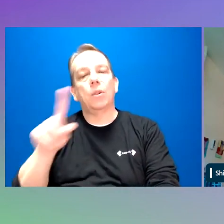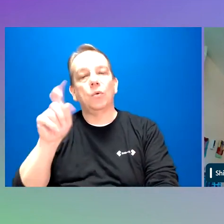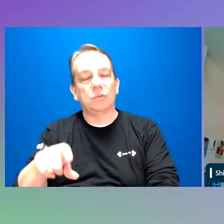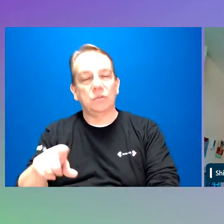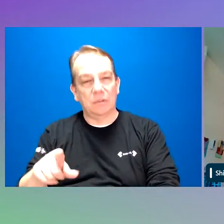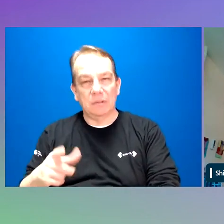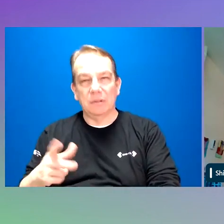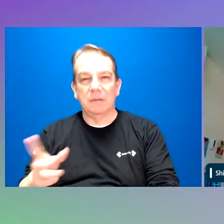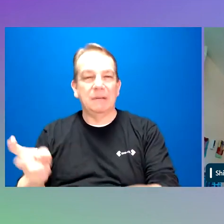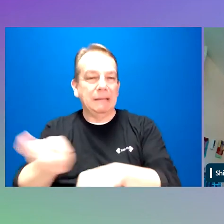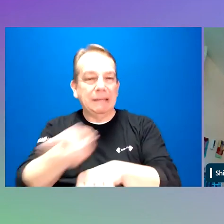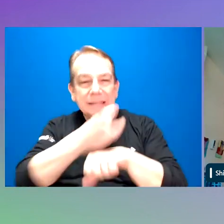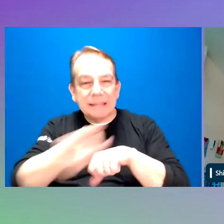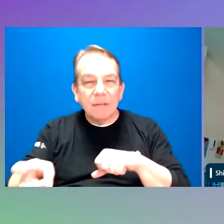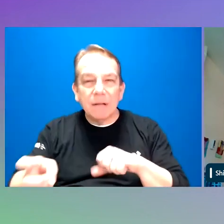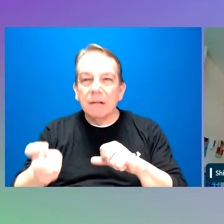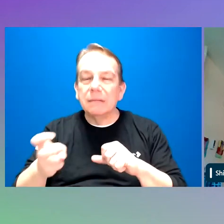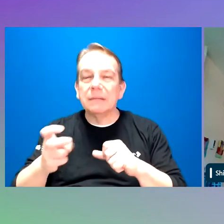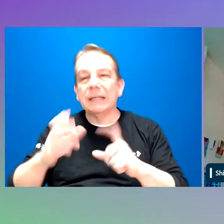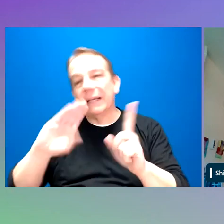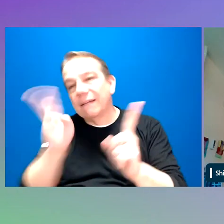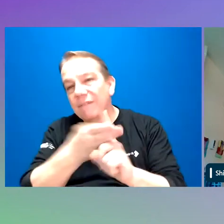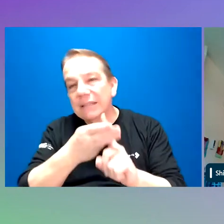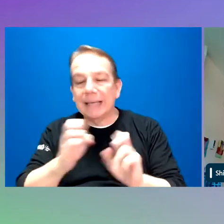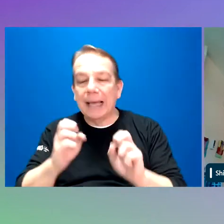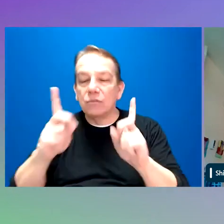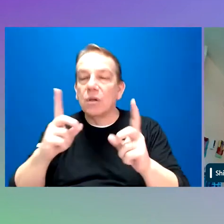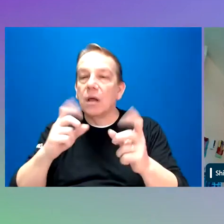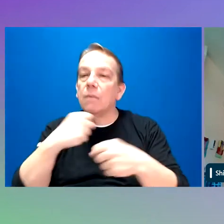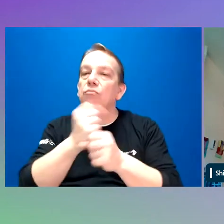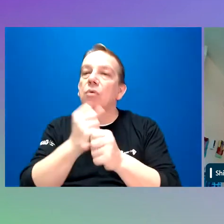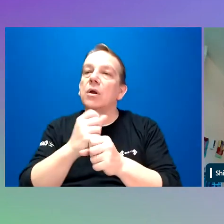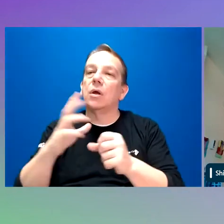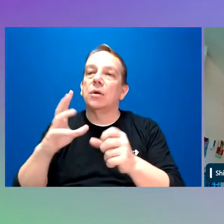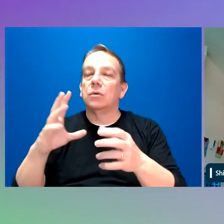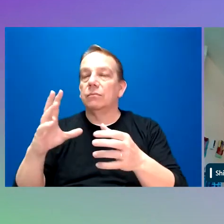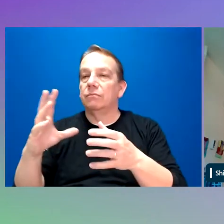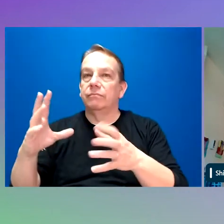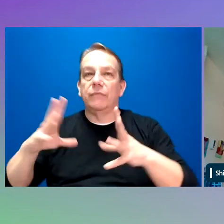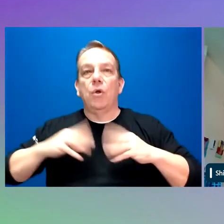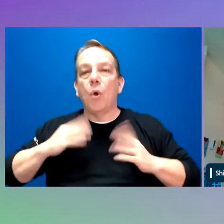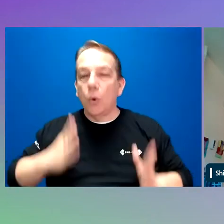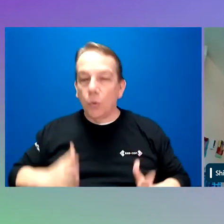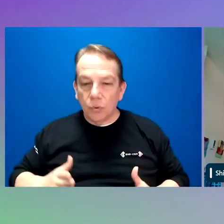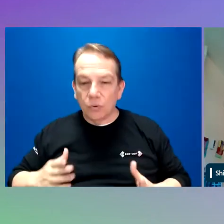educate the product owners that accessibility has value in its own, and that making more